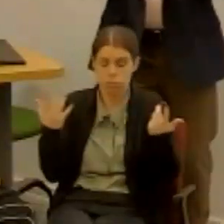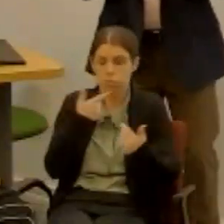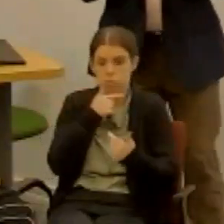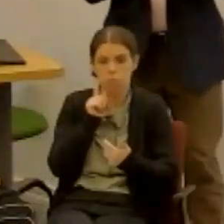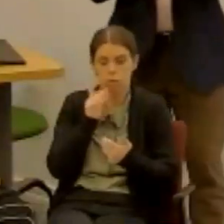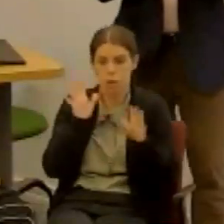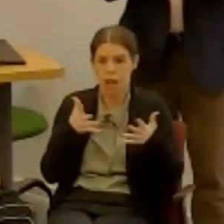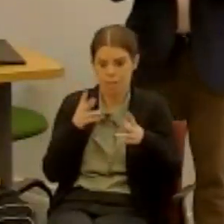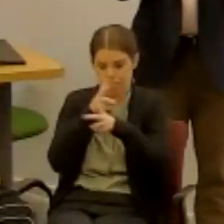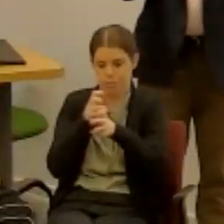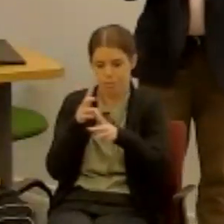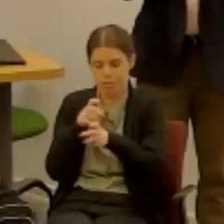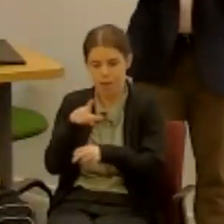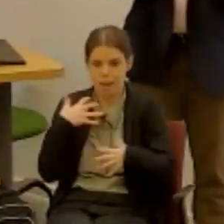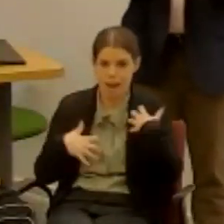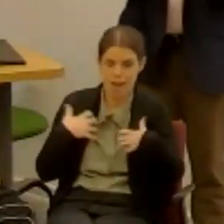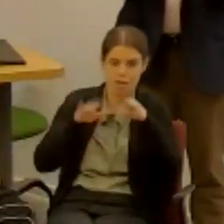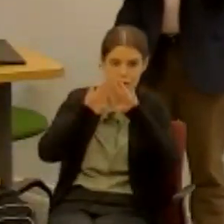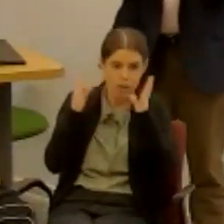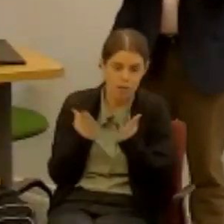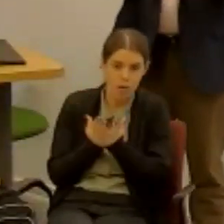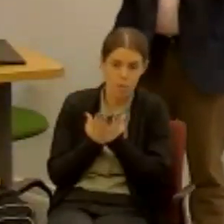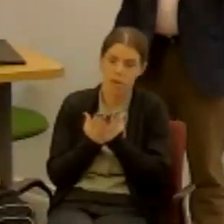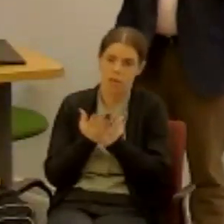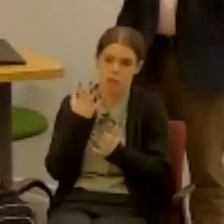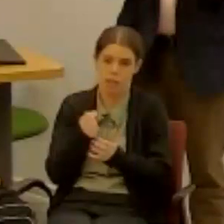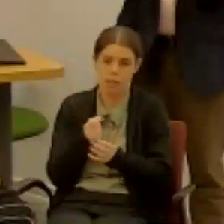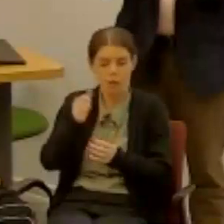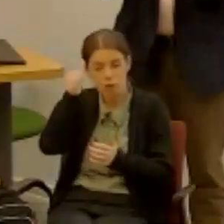So, if we're interested in football, as we need to know lots of footballers, and we need